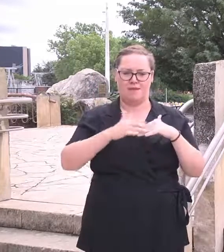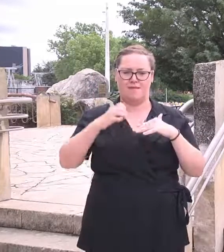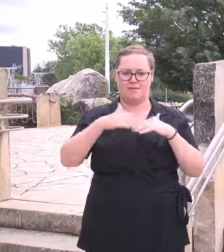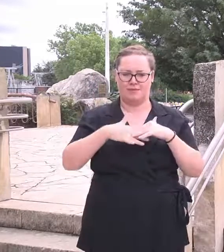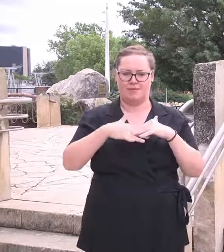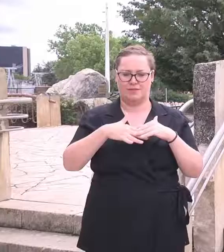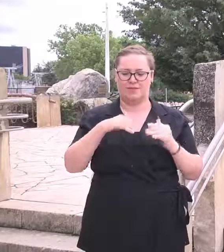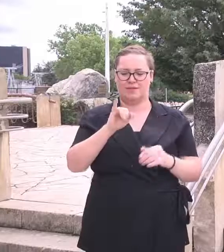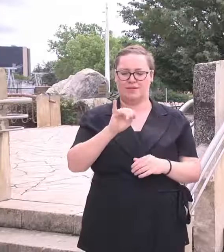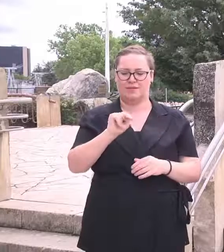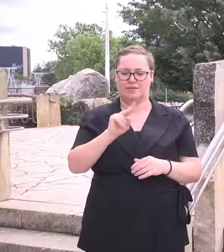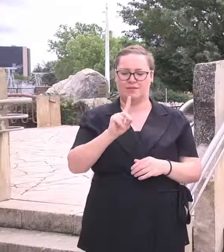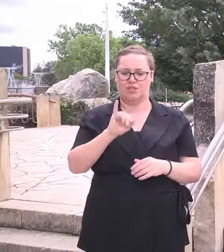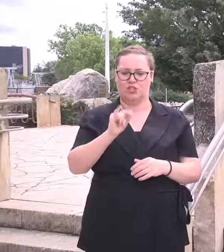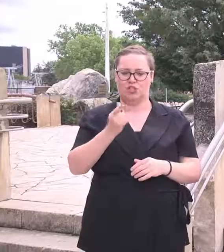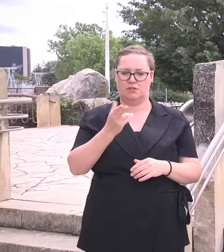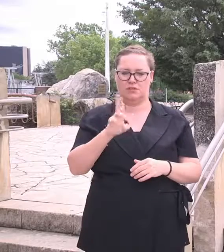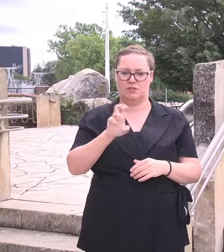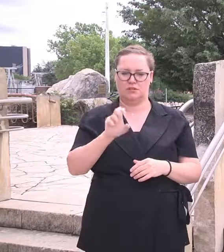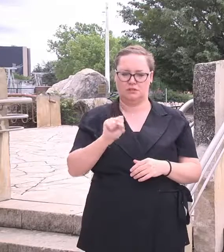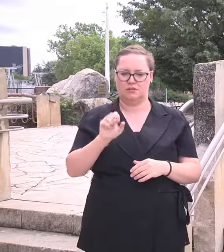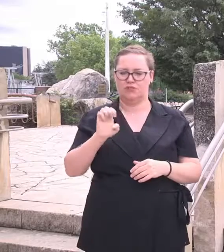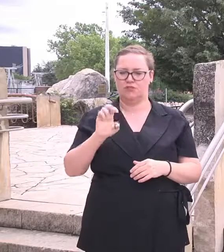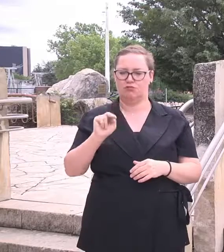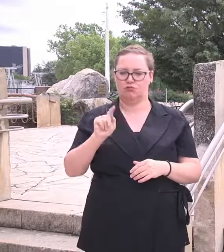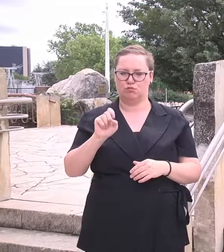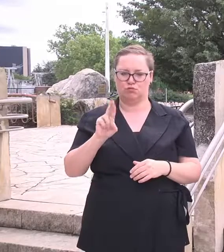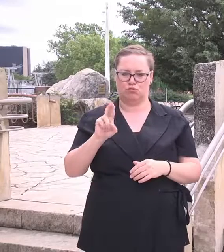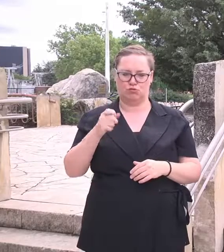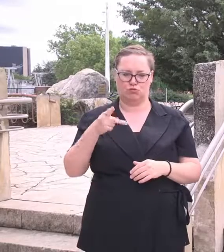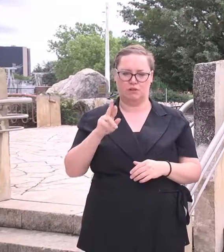and they'll be performing throughout the day on the main stage out in the backyard uh this group